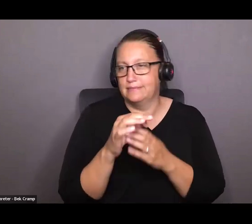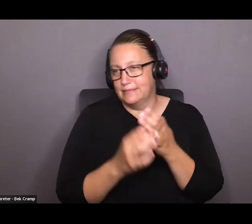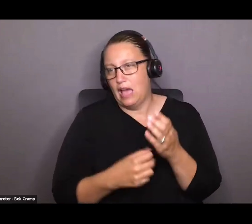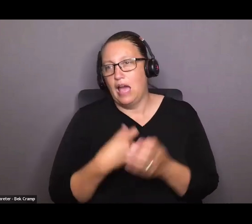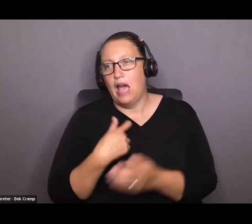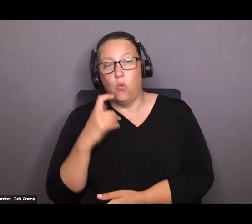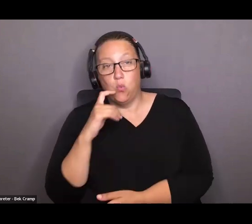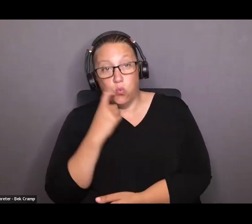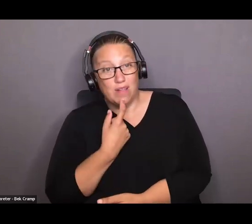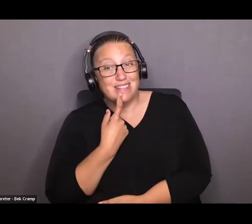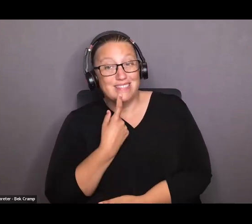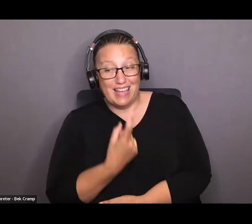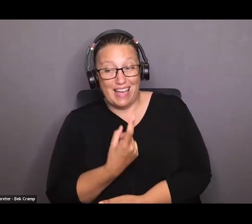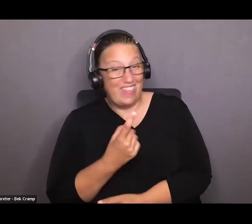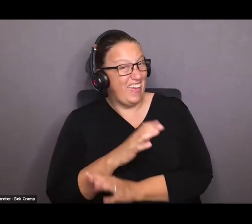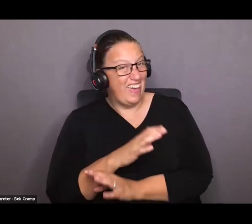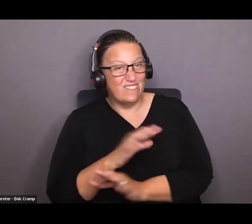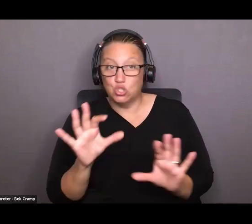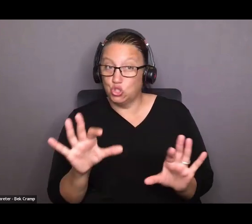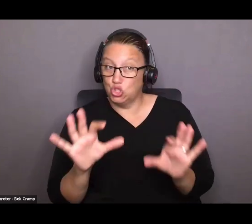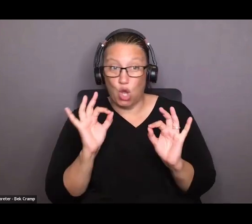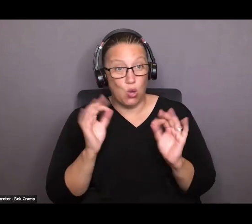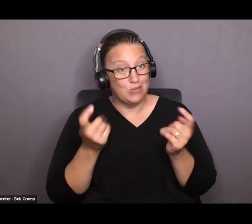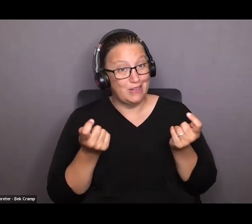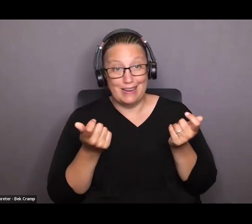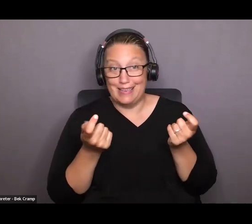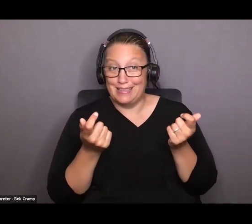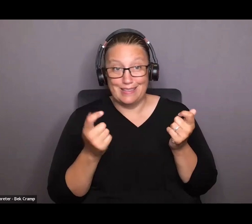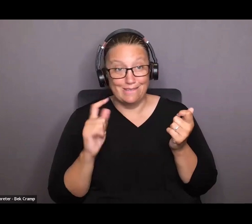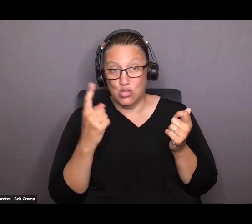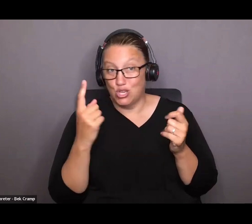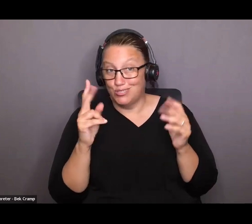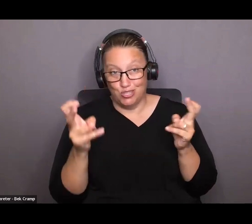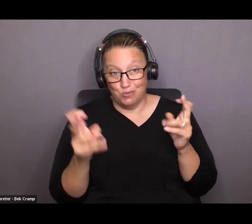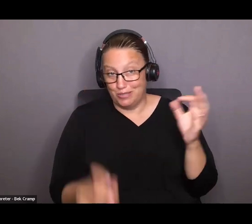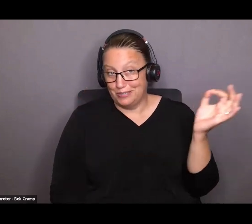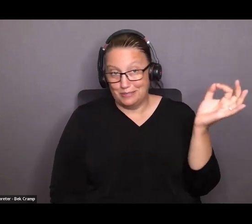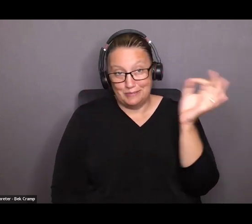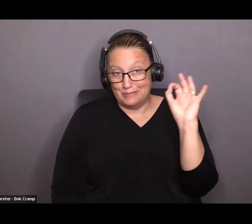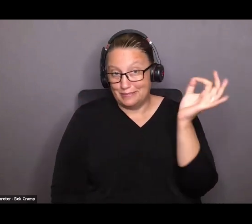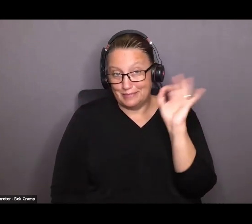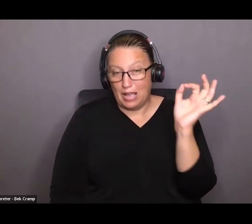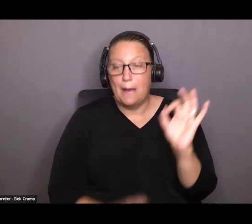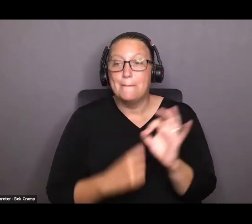they haven't chosen an easy first topic, but it is absolutely setting the tone for what we need